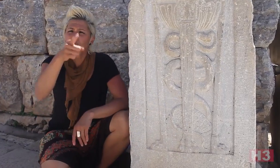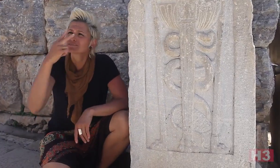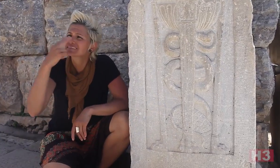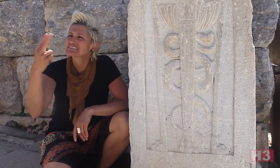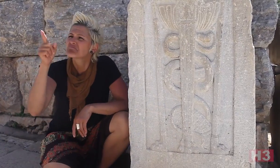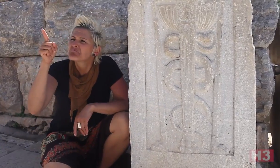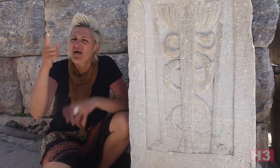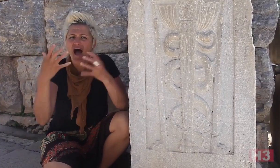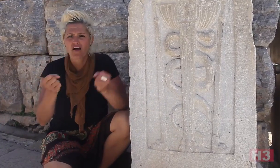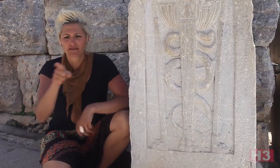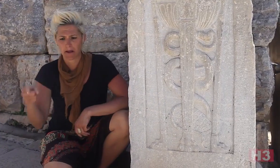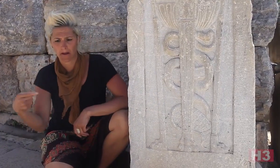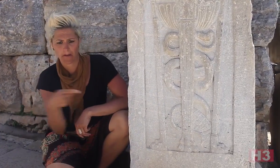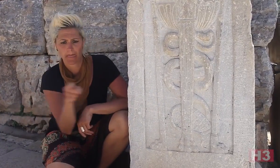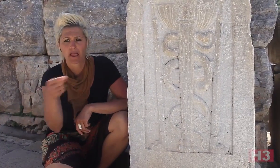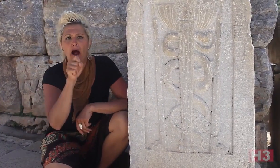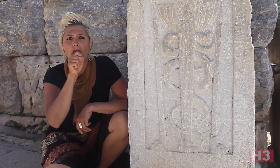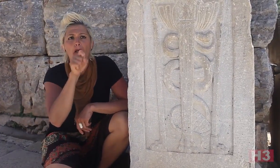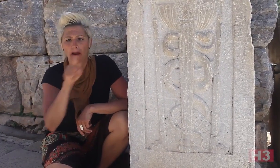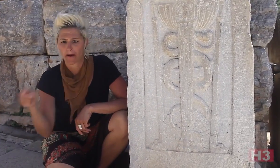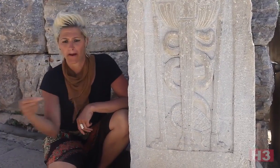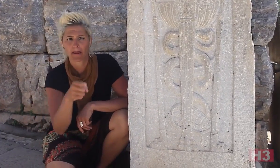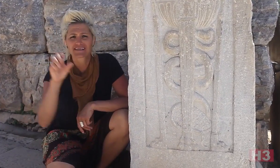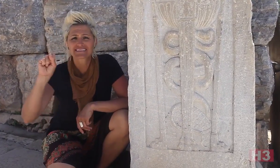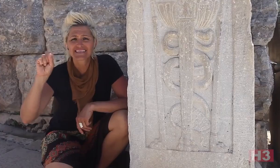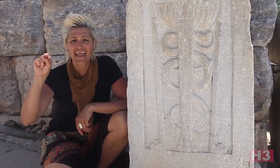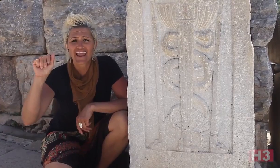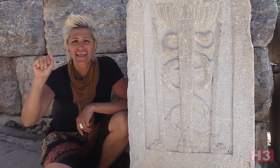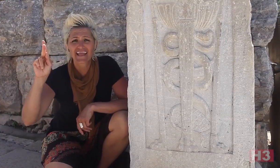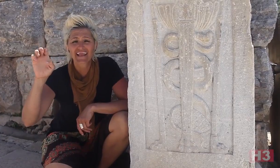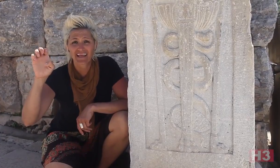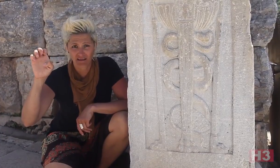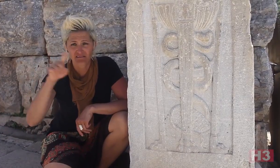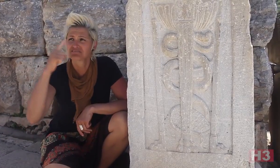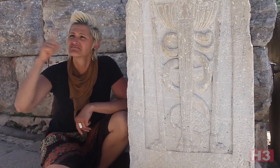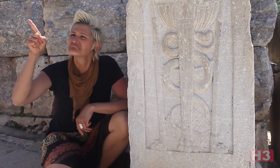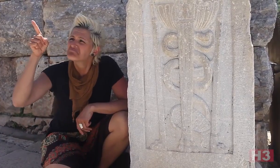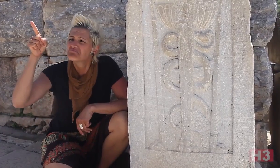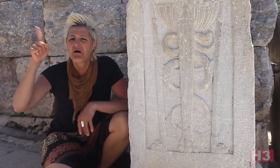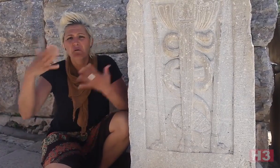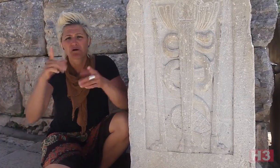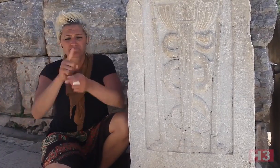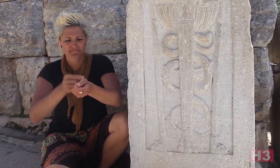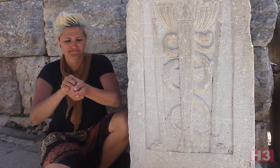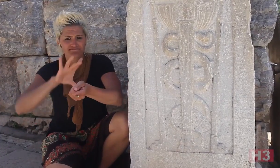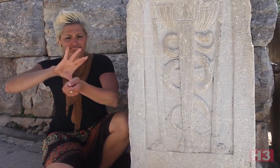Maybe you have seen signs somewhere with the snake crawling on a rod.